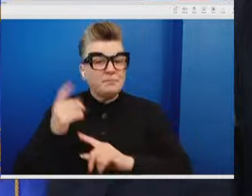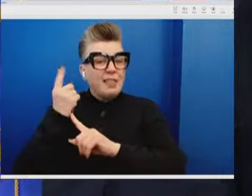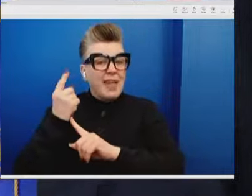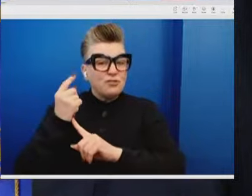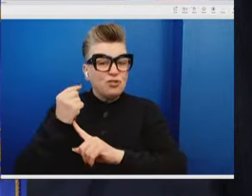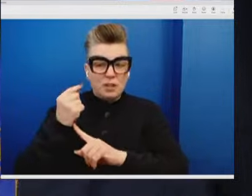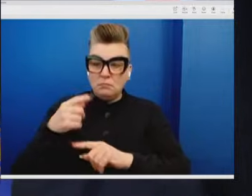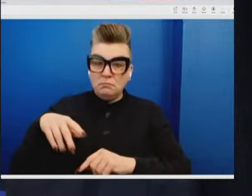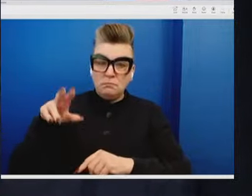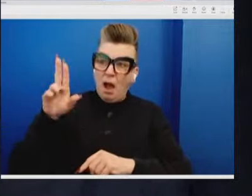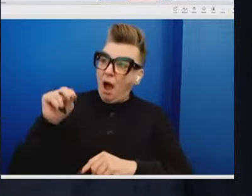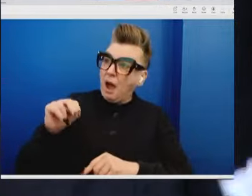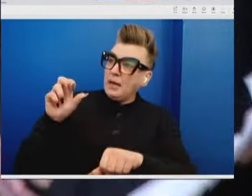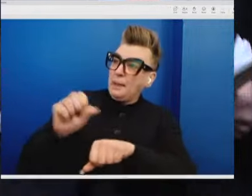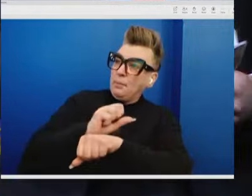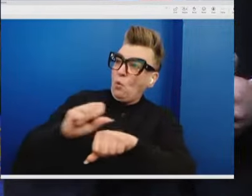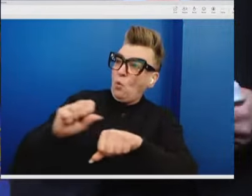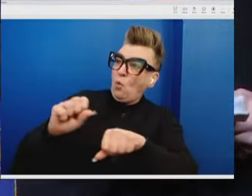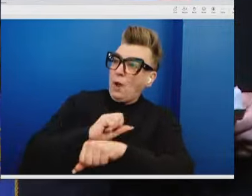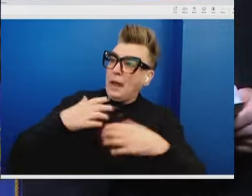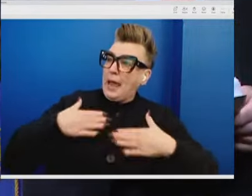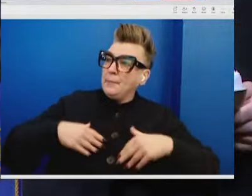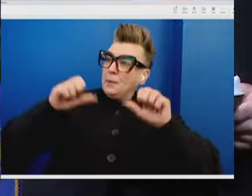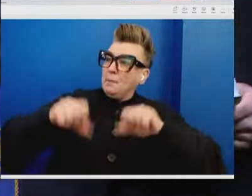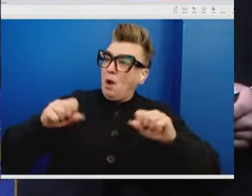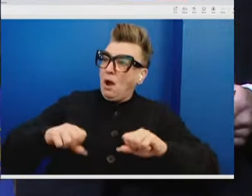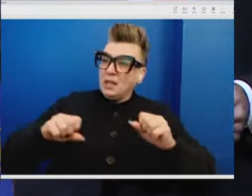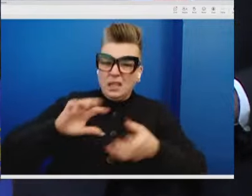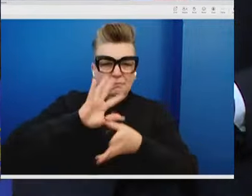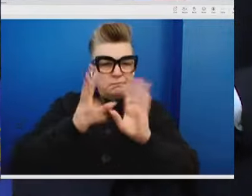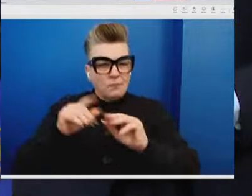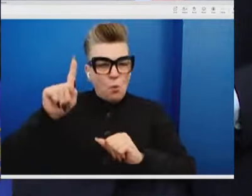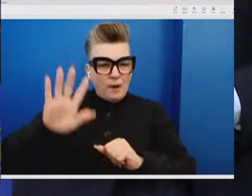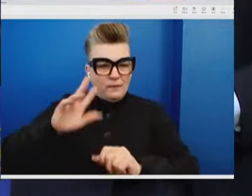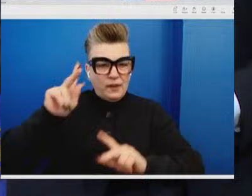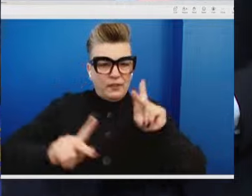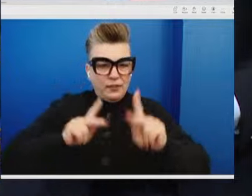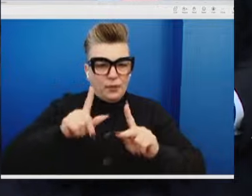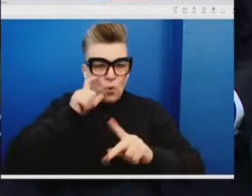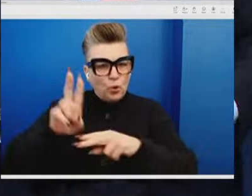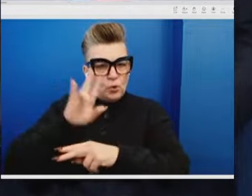Medicaid beneficiaries. The community engagement requirements are designed to turn this around,